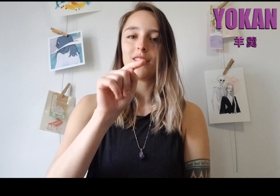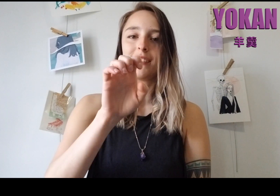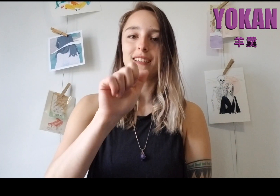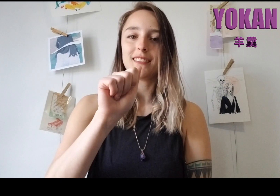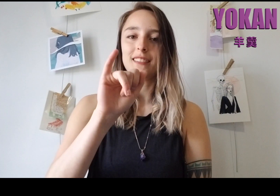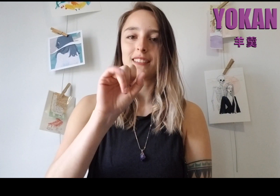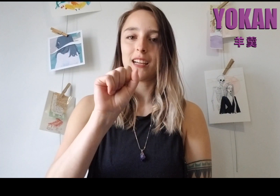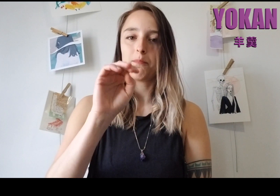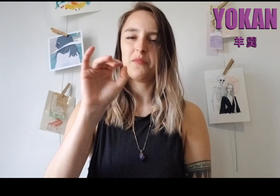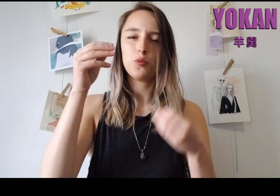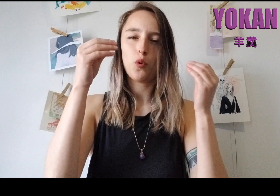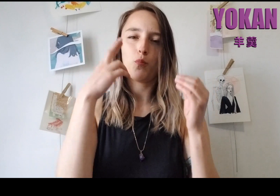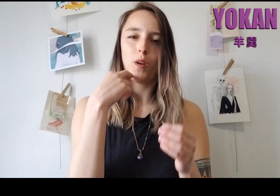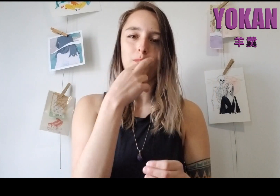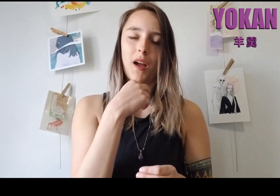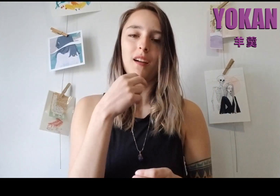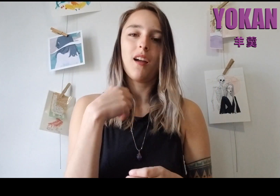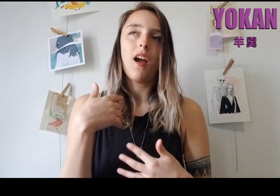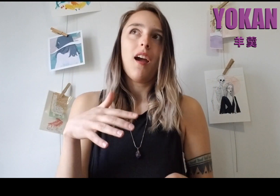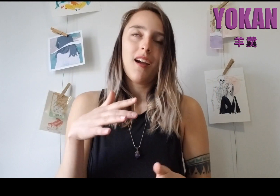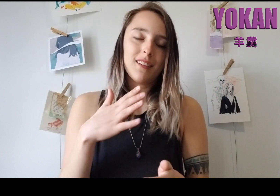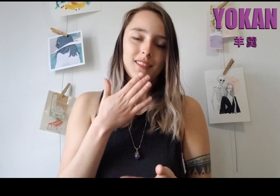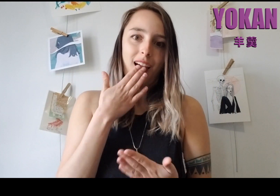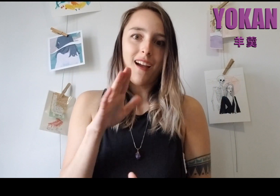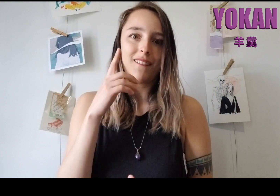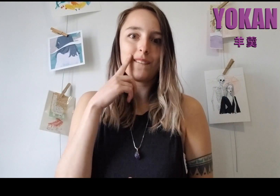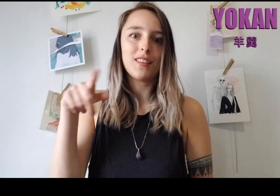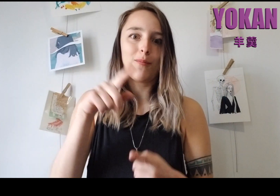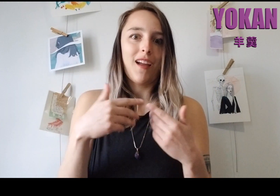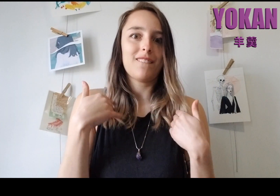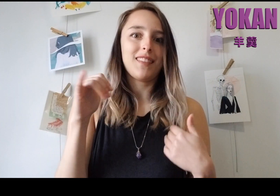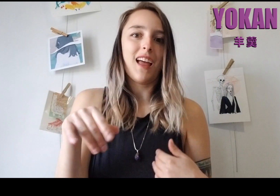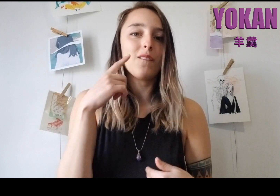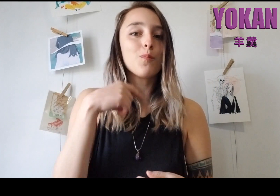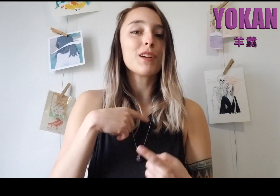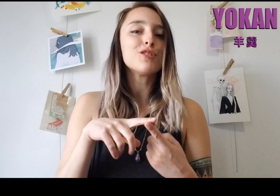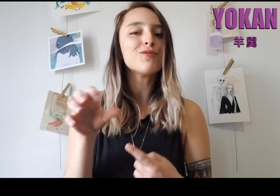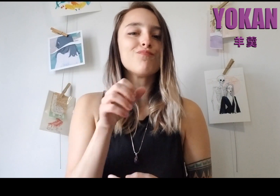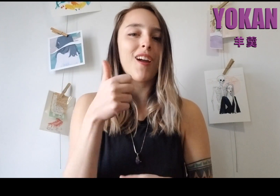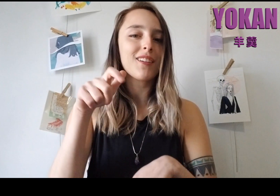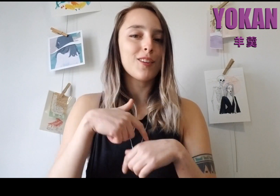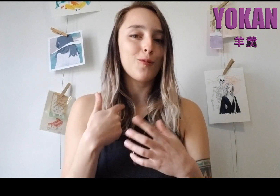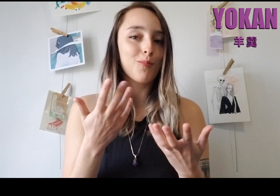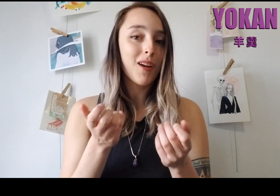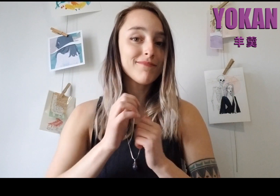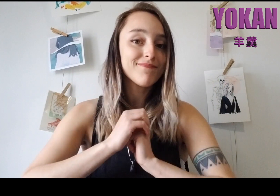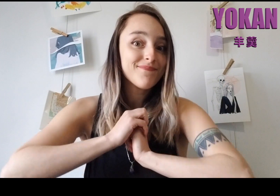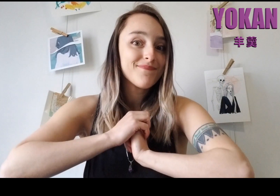There is a place called Teaism, a store/restaurant, that has it. Thank goodness they have it so I can get it anytime I want!